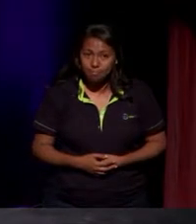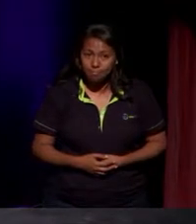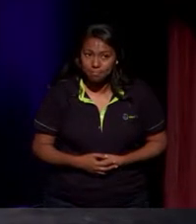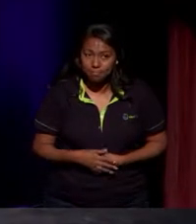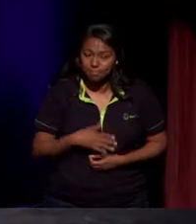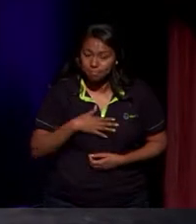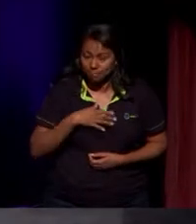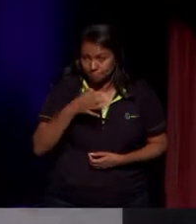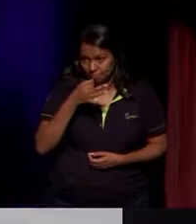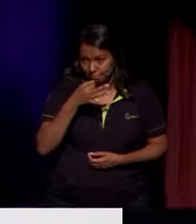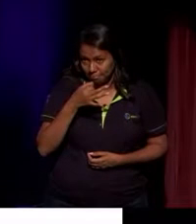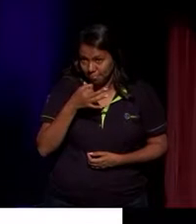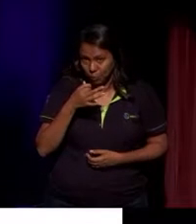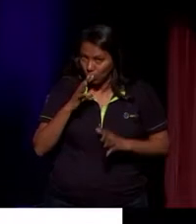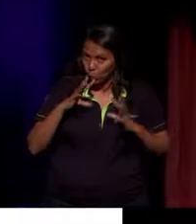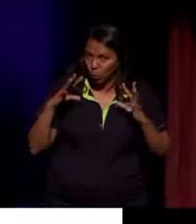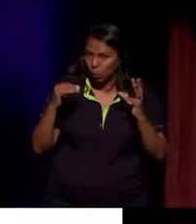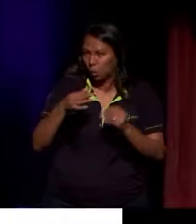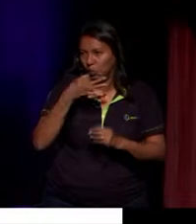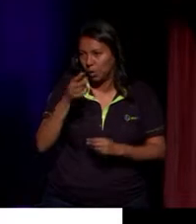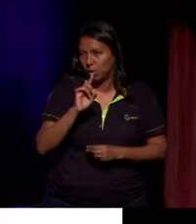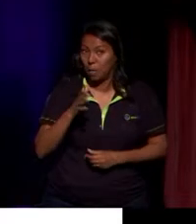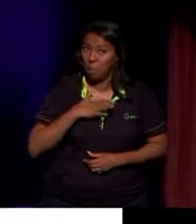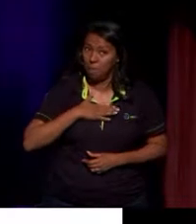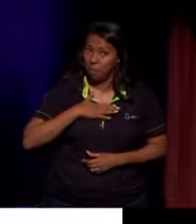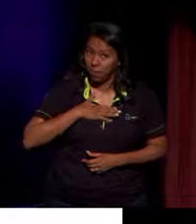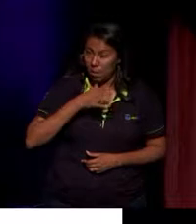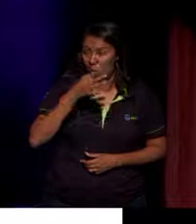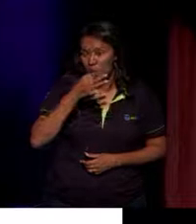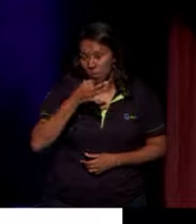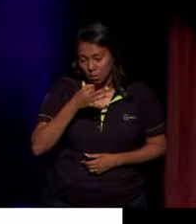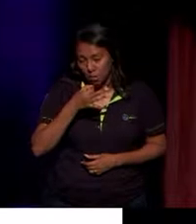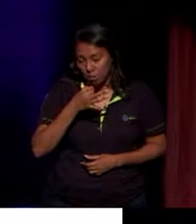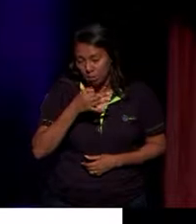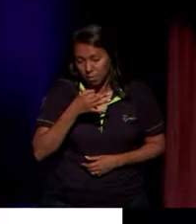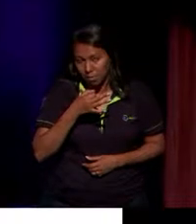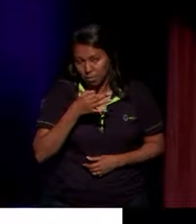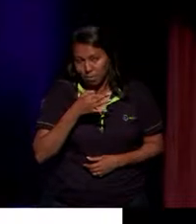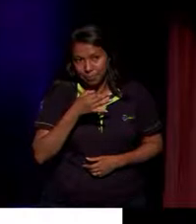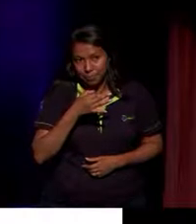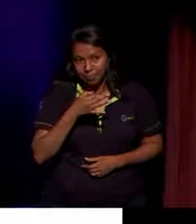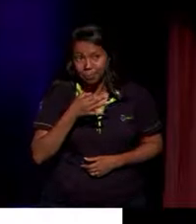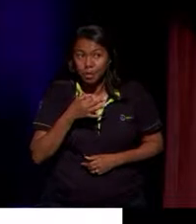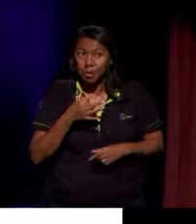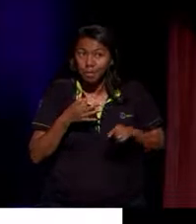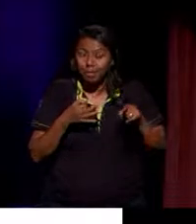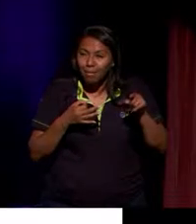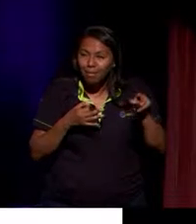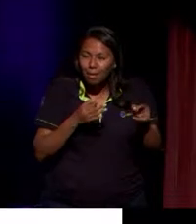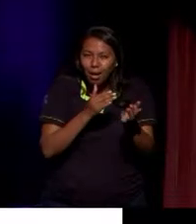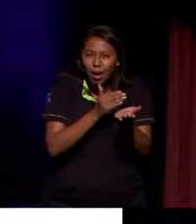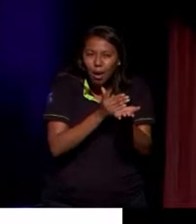it's not the opinion of all the Mozambican feminists, but I think that there began to become visible